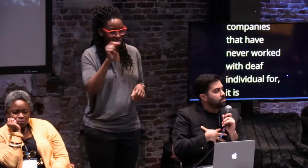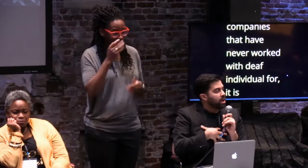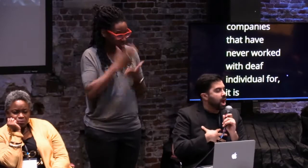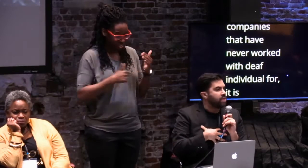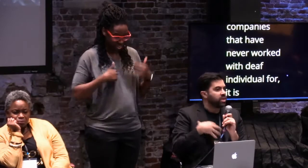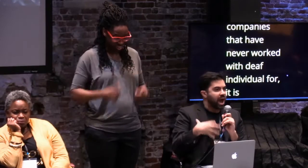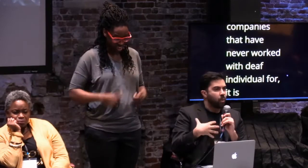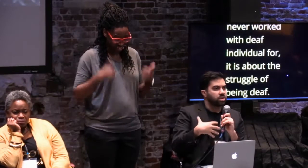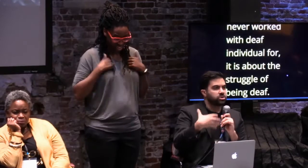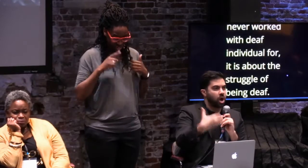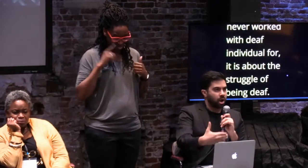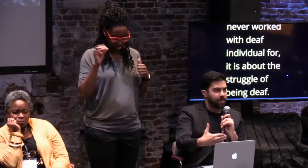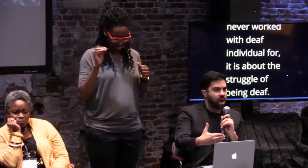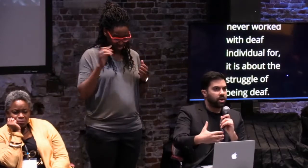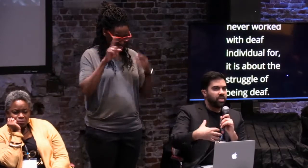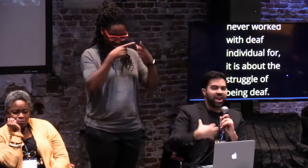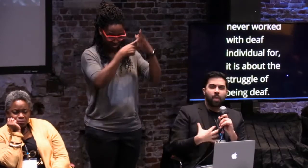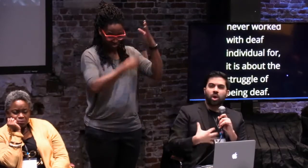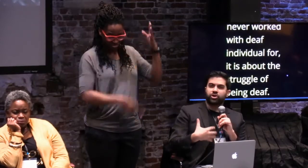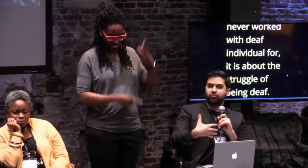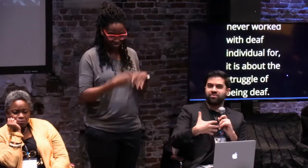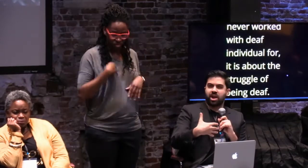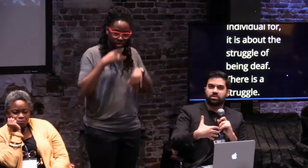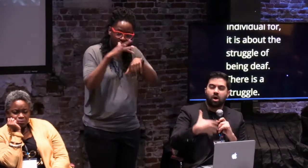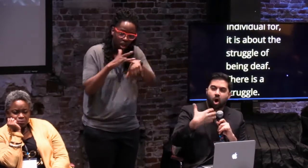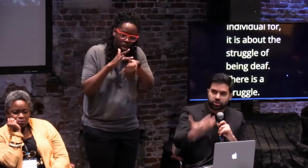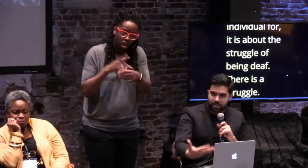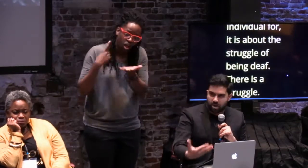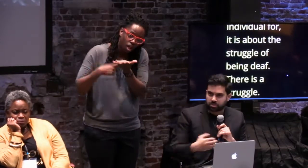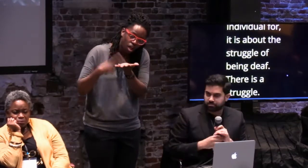of my life that I want to talk about, that I want to create art about.